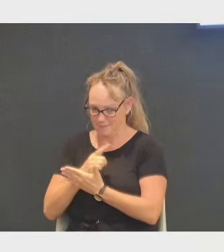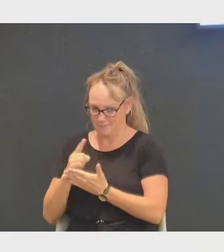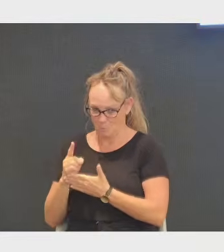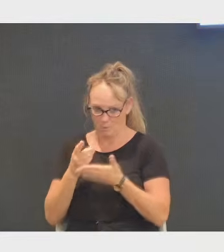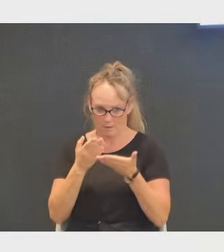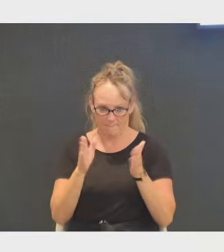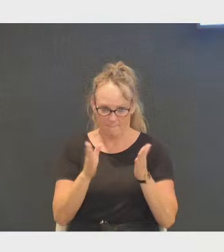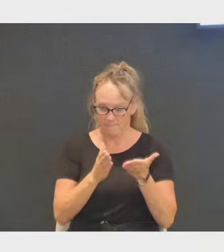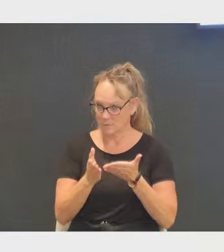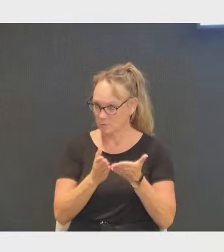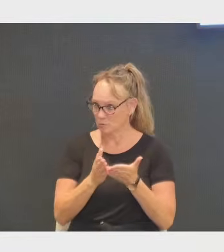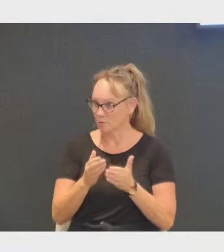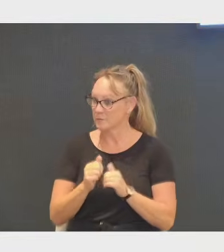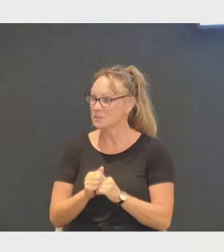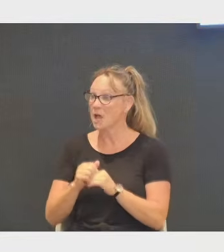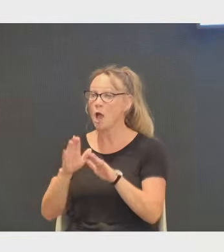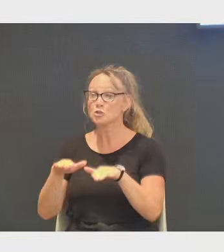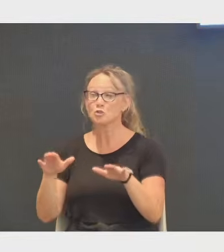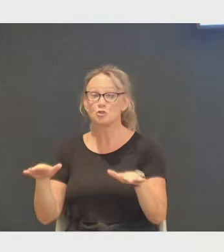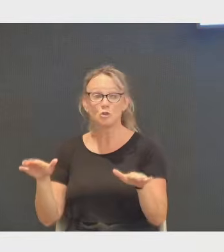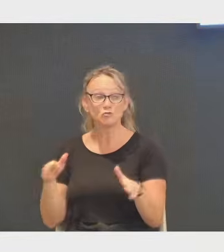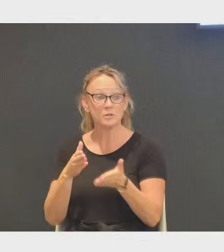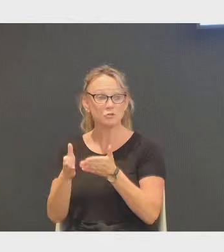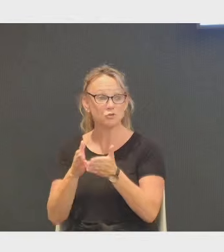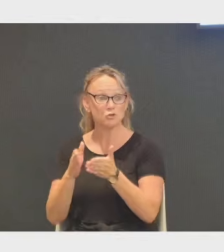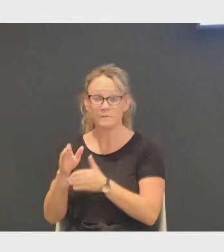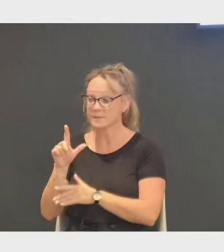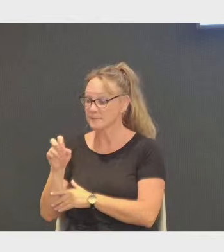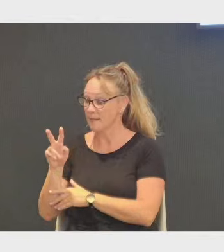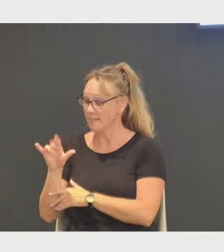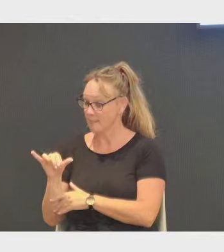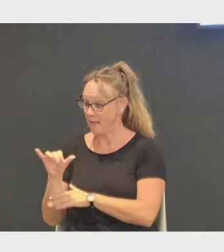the children's services levy. The children's services levy provides support for children's